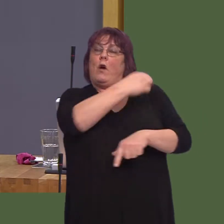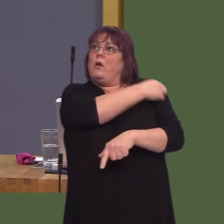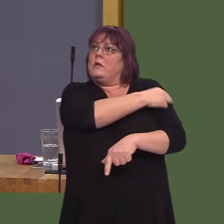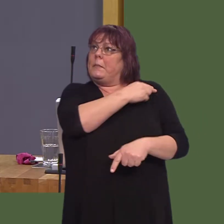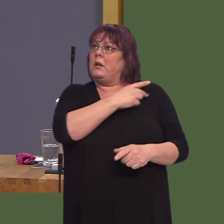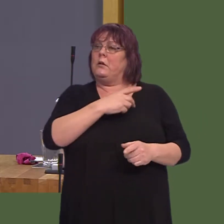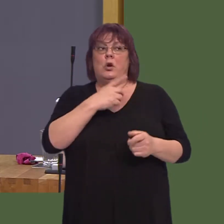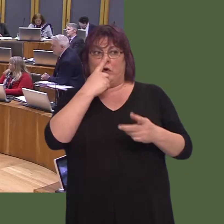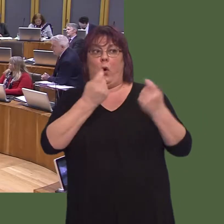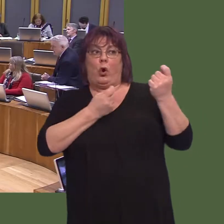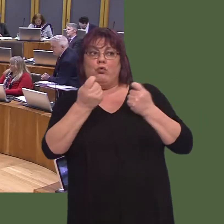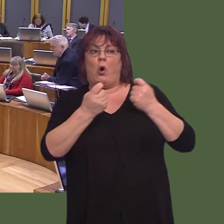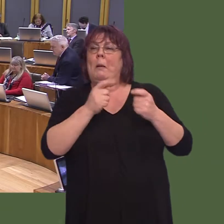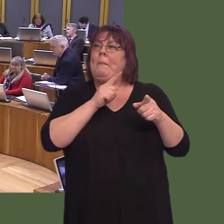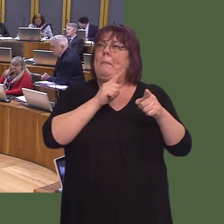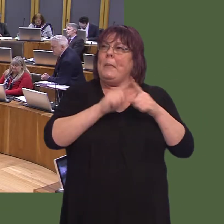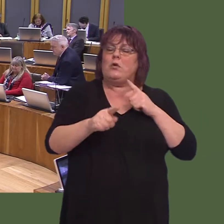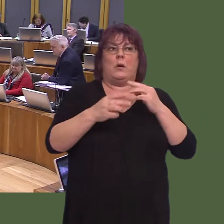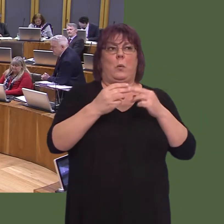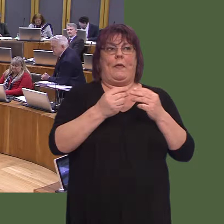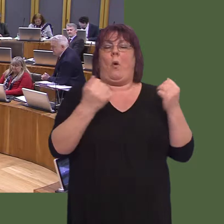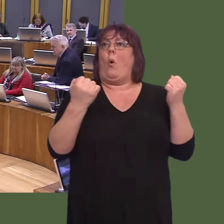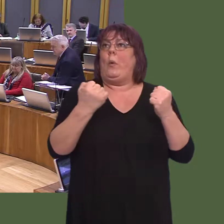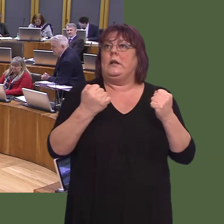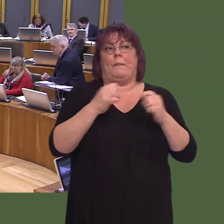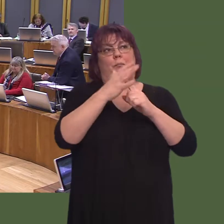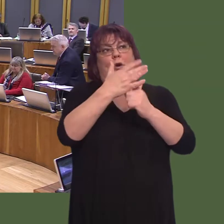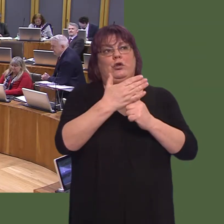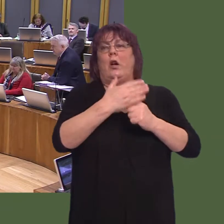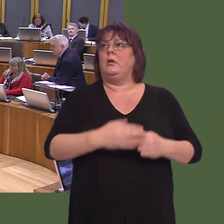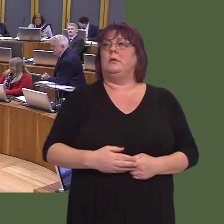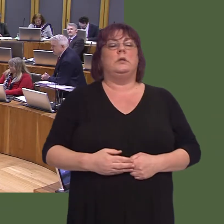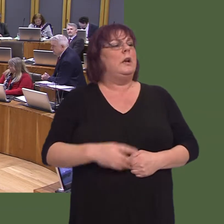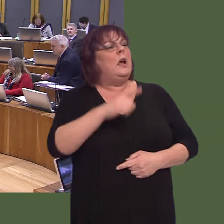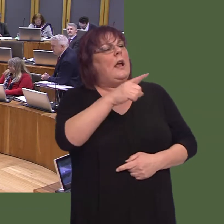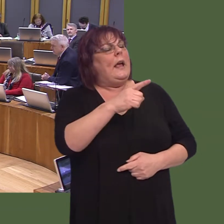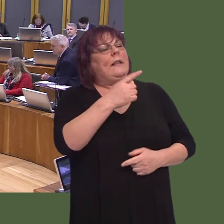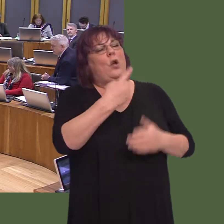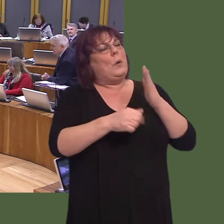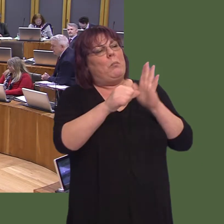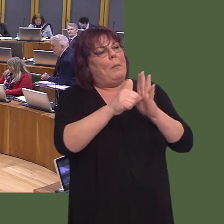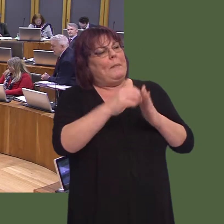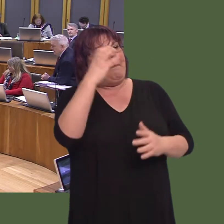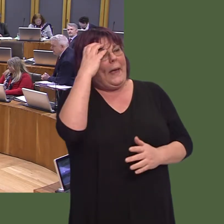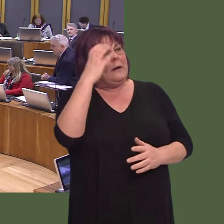additional winter pressures? Carwyn Jones AM: I think we need to focus not just on the issue of beds, but on the issue of getting people out of hospital as quickly as possible.